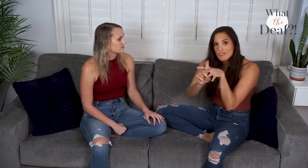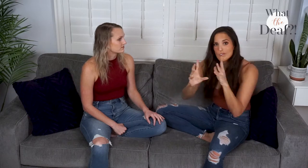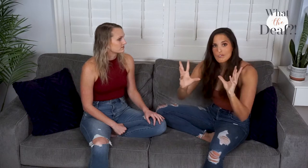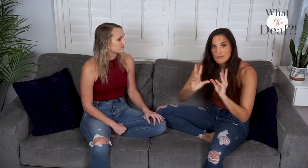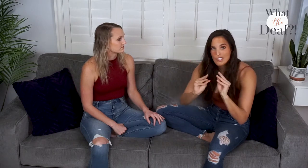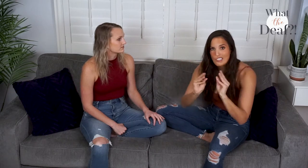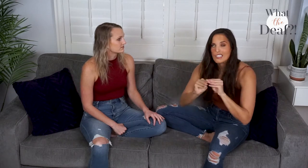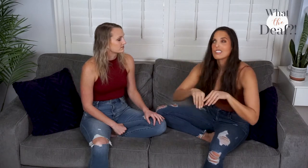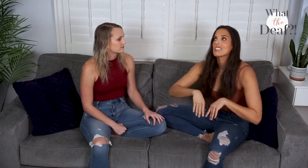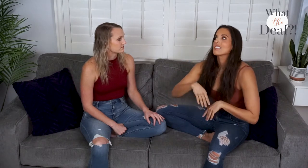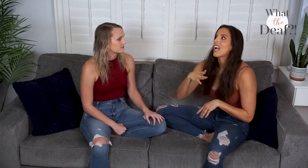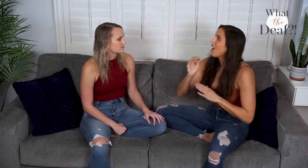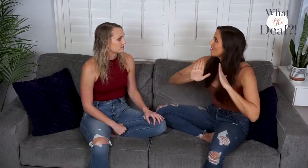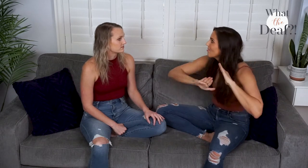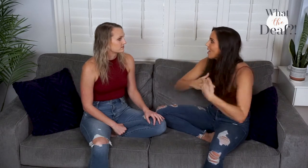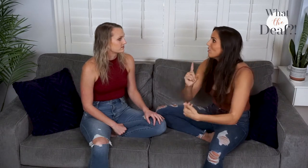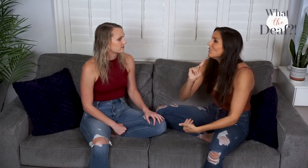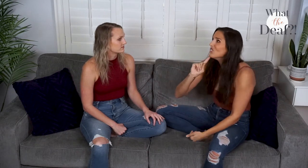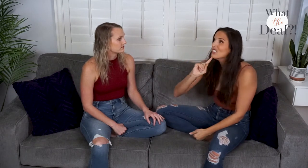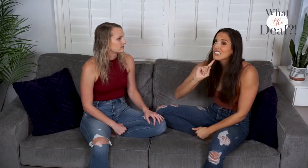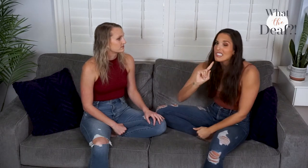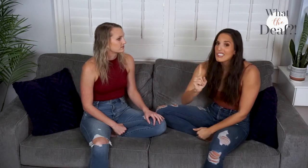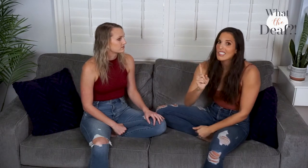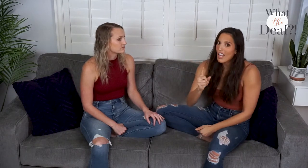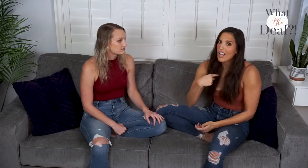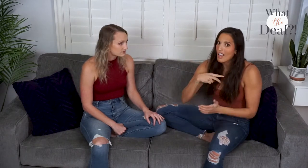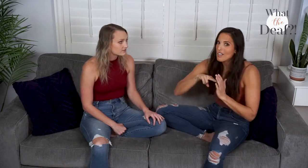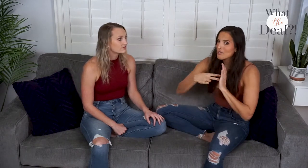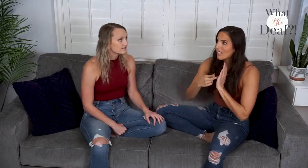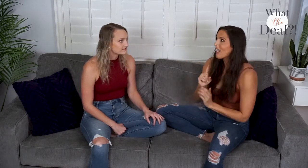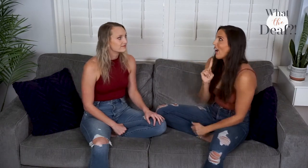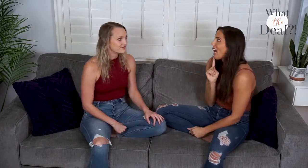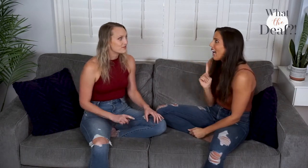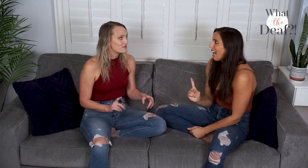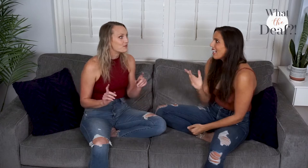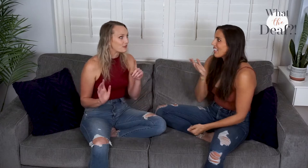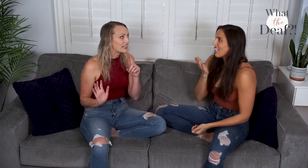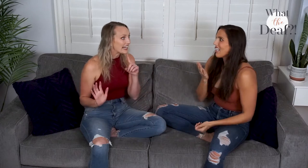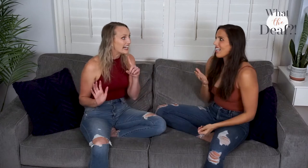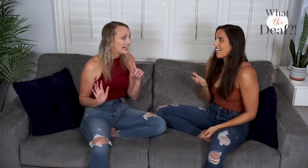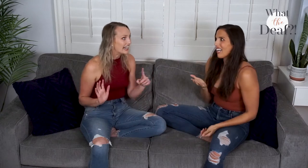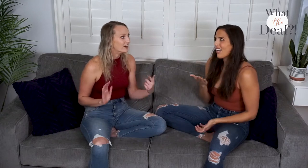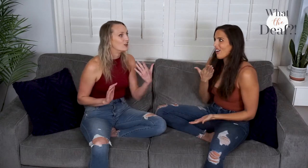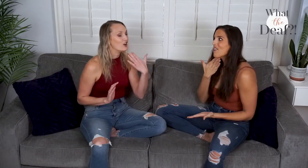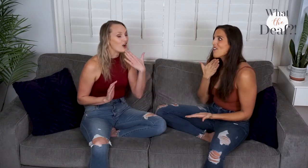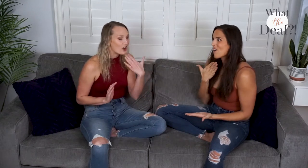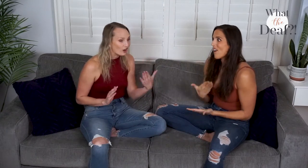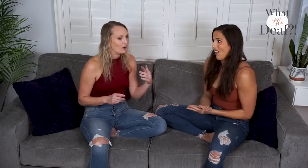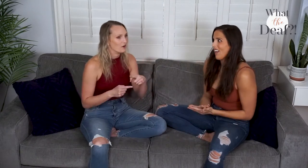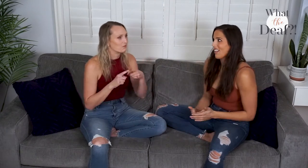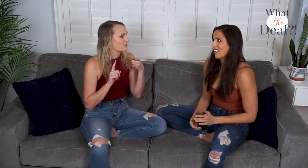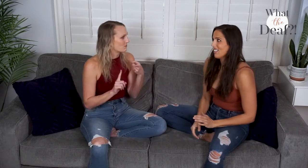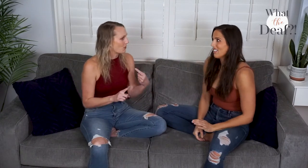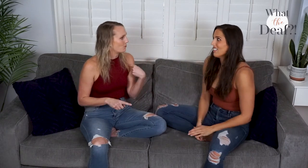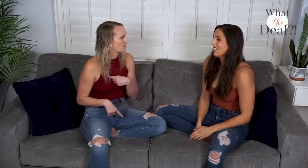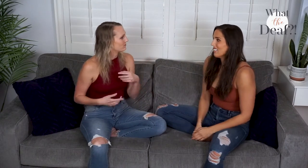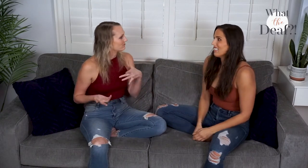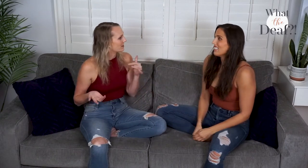We showed up to the meeting and it went really, I mean REALLY well. Yeah. It was a really good meeting,